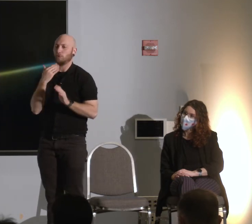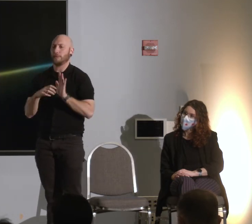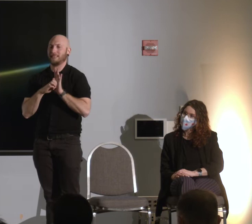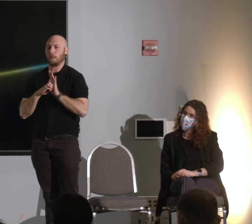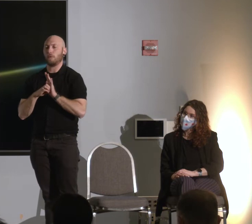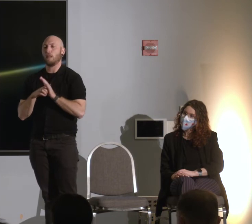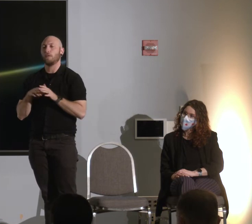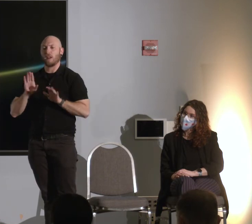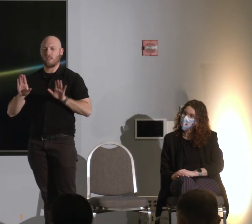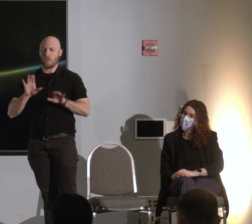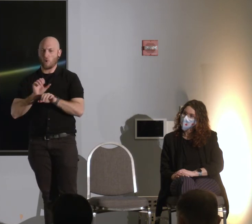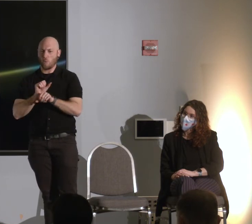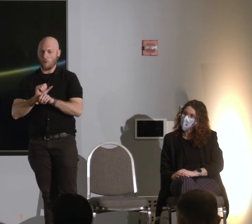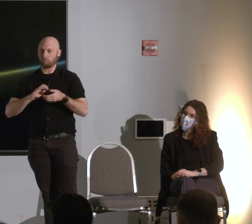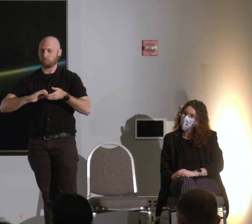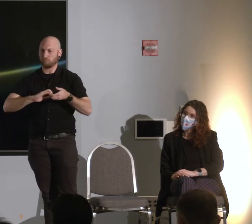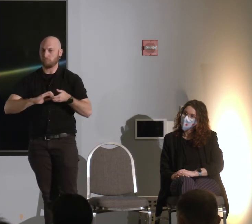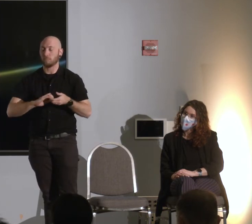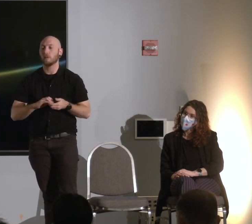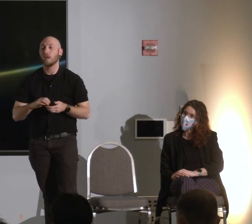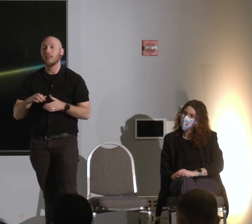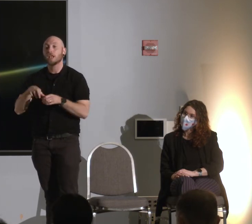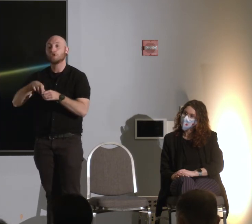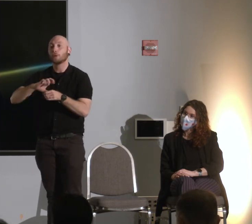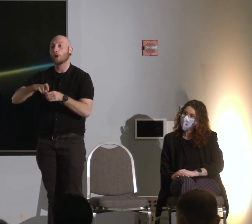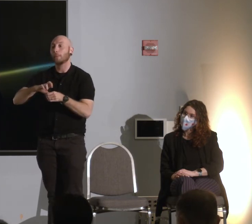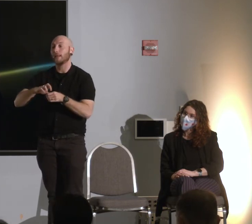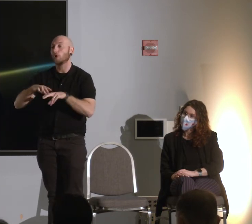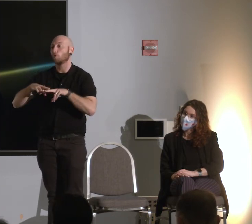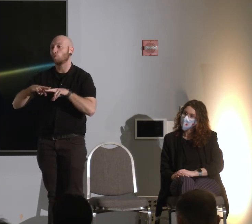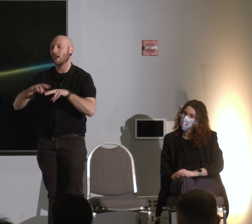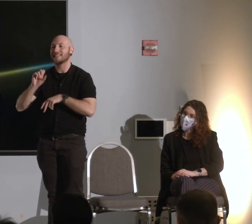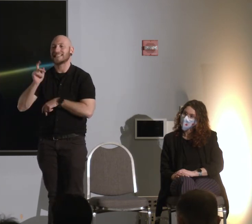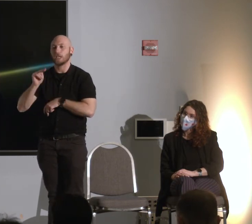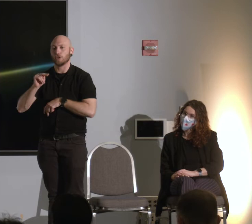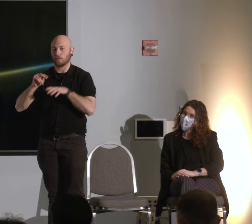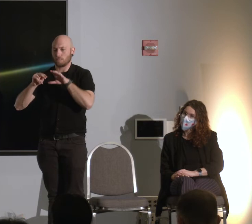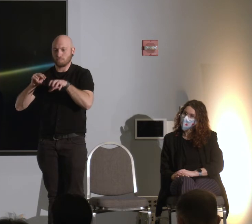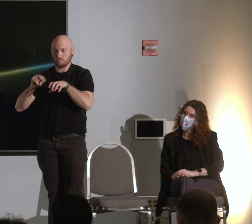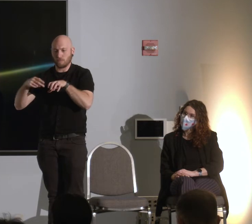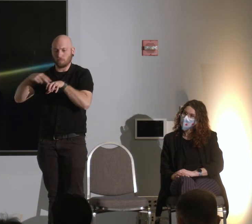and Olmstead's work, namely their suburban rail stations. The context is that the US